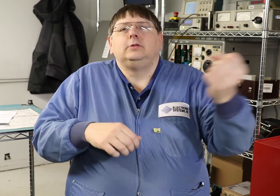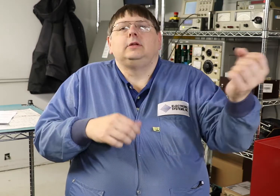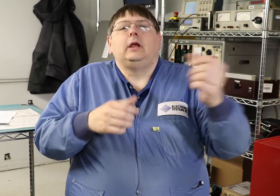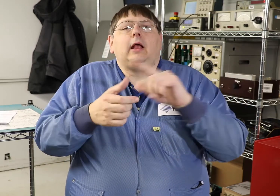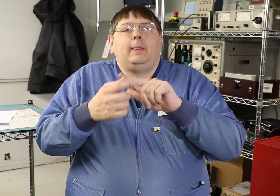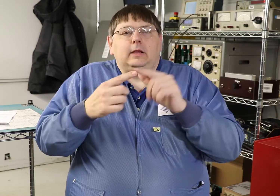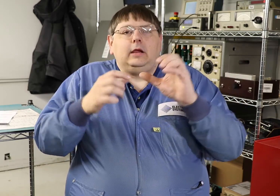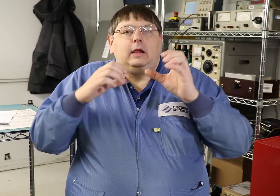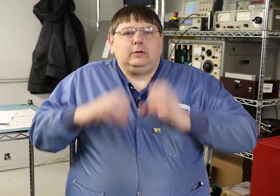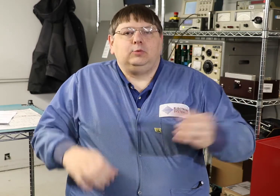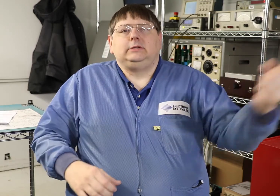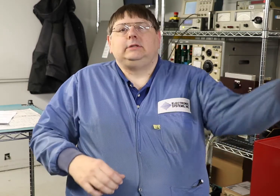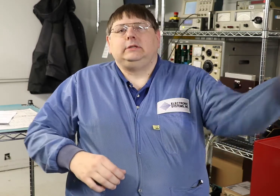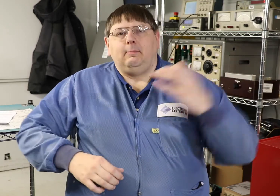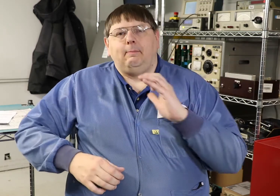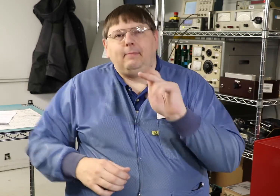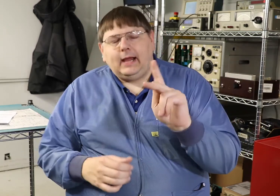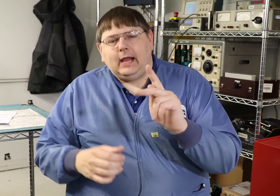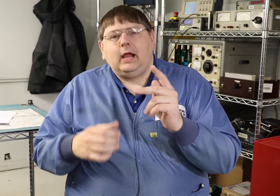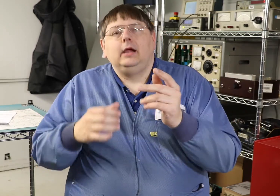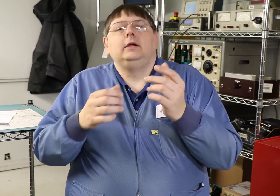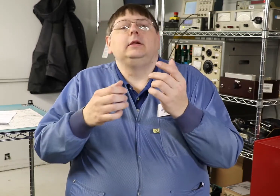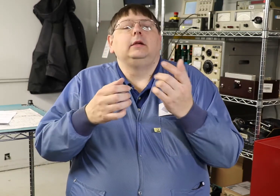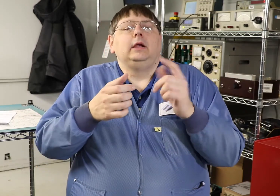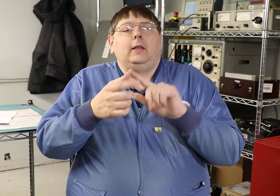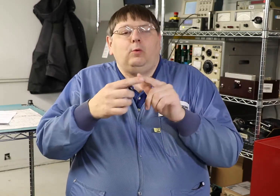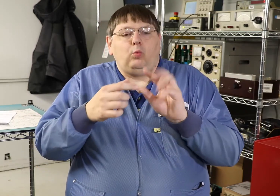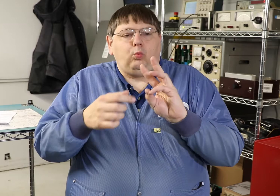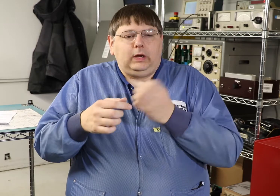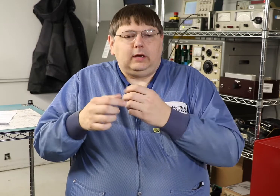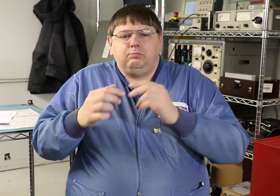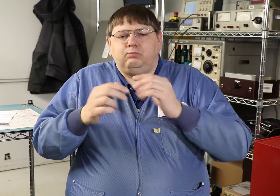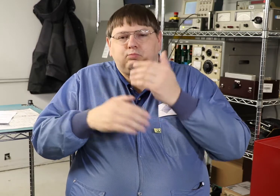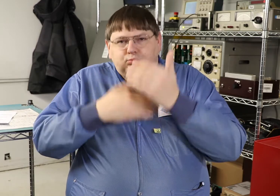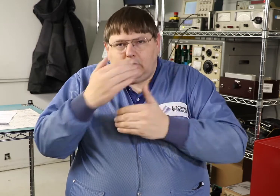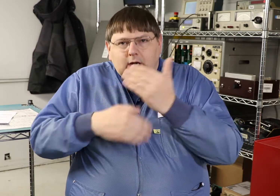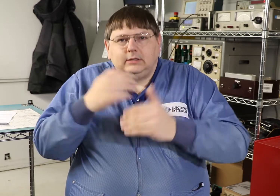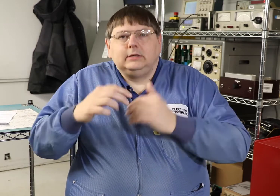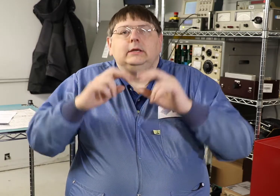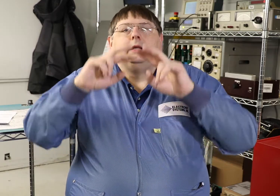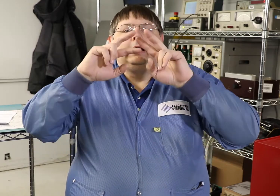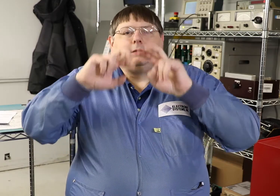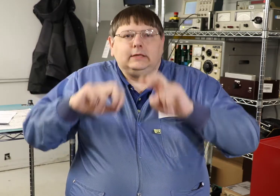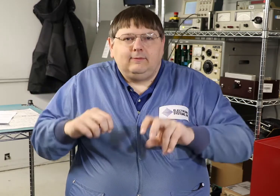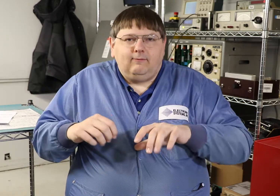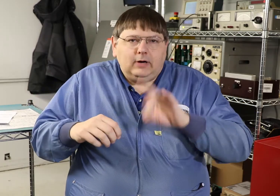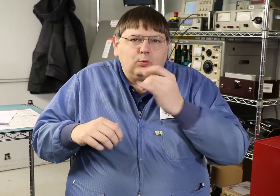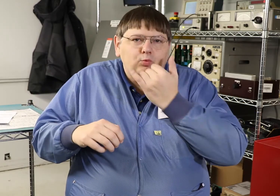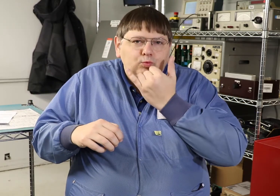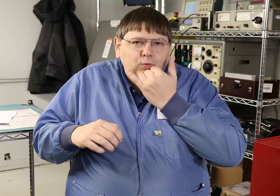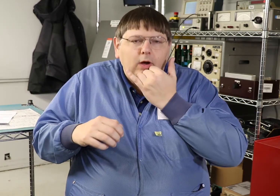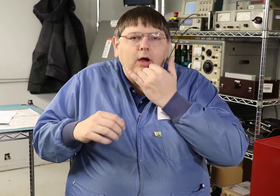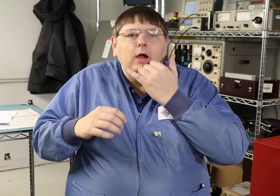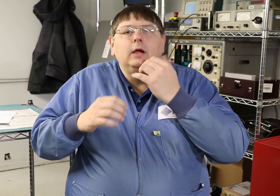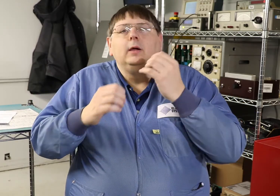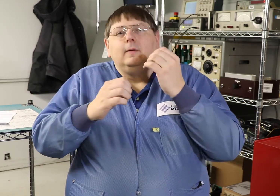With that, they can send in the equipment where we can figure out what went wrong.